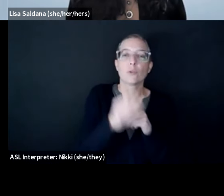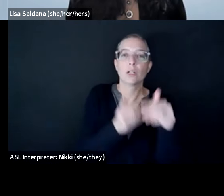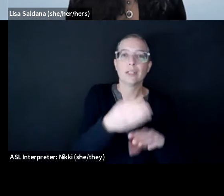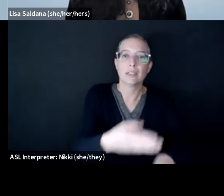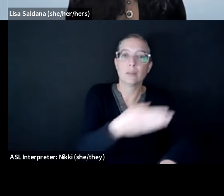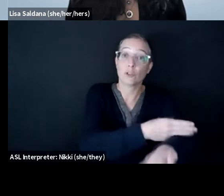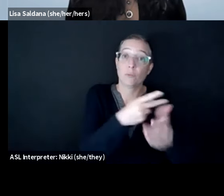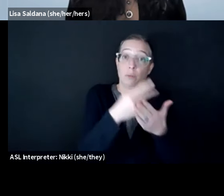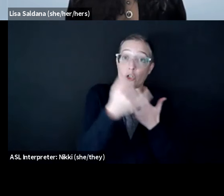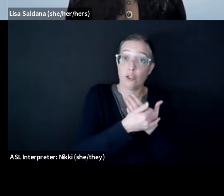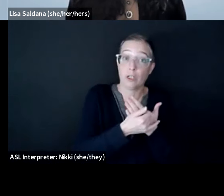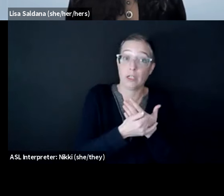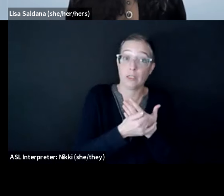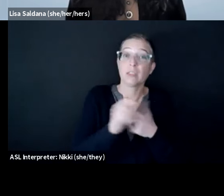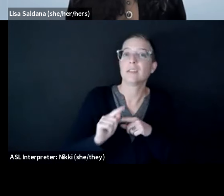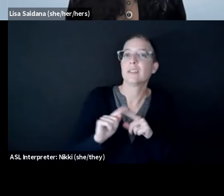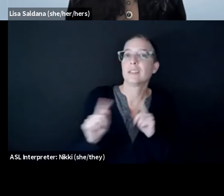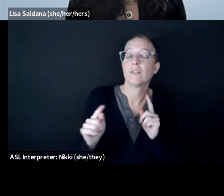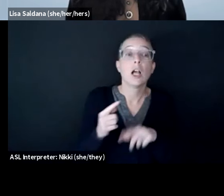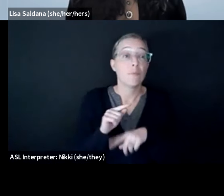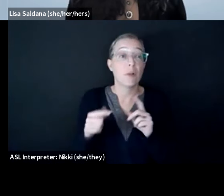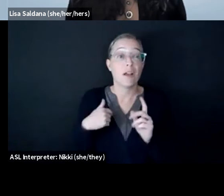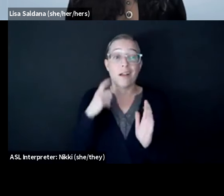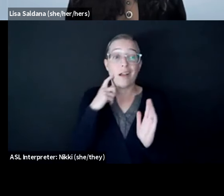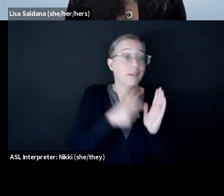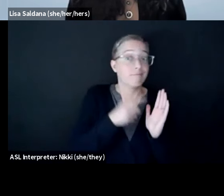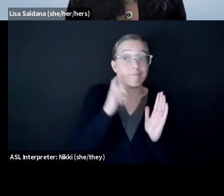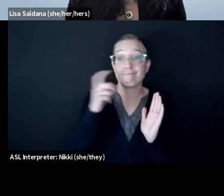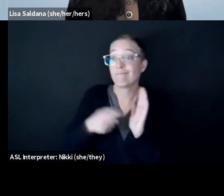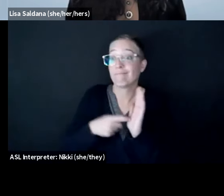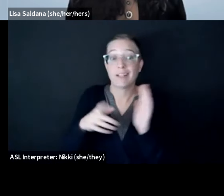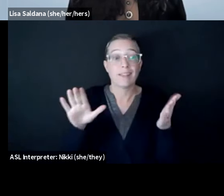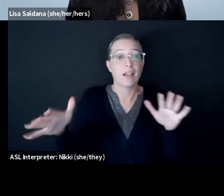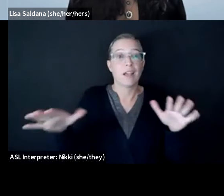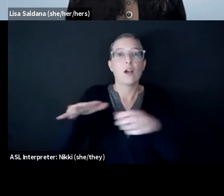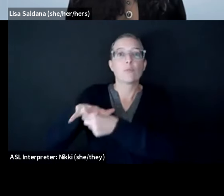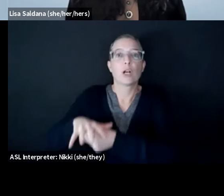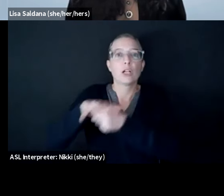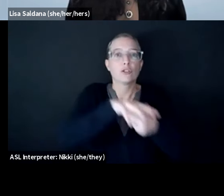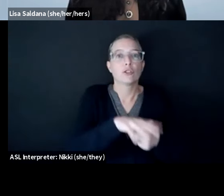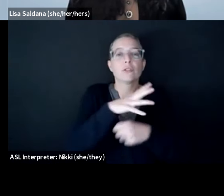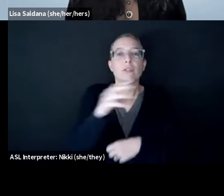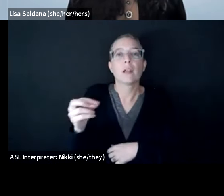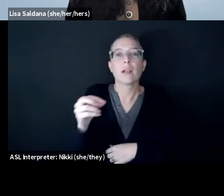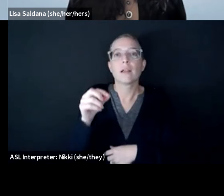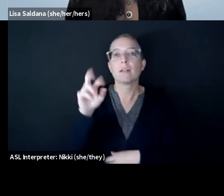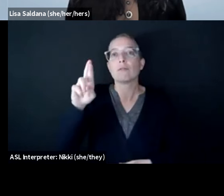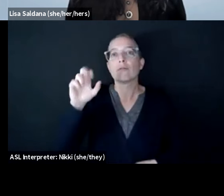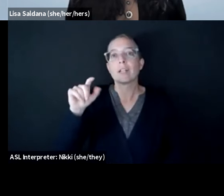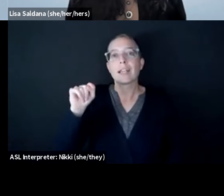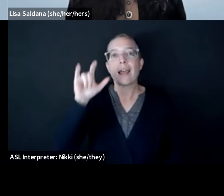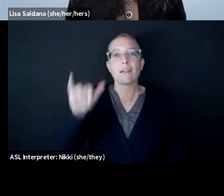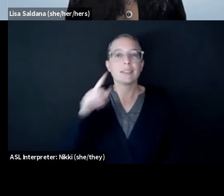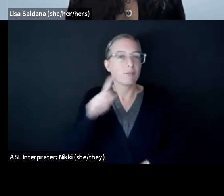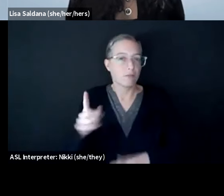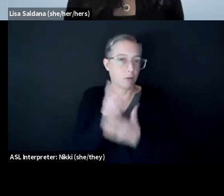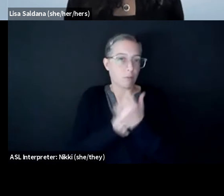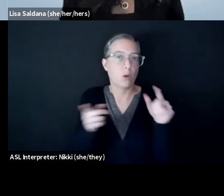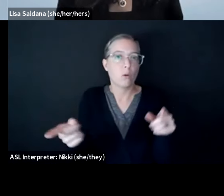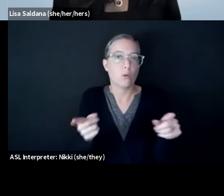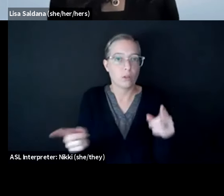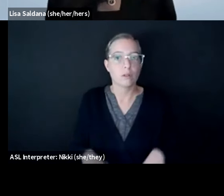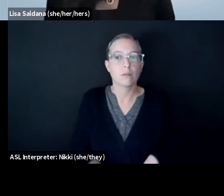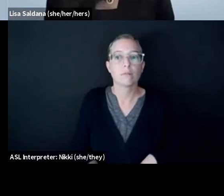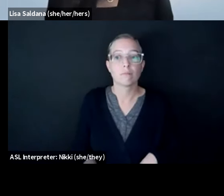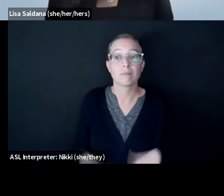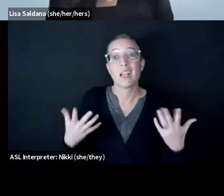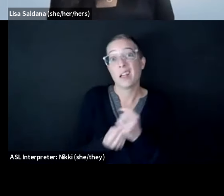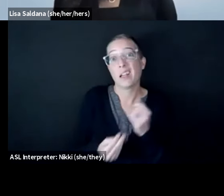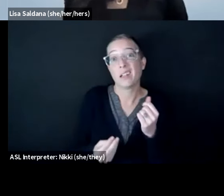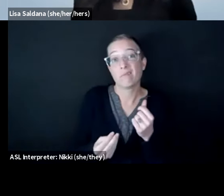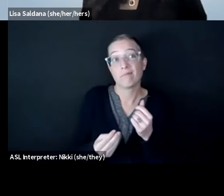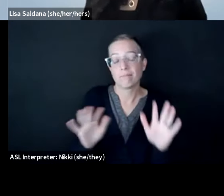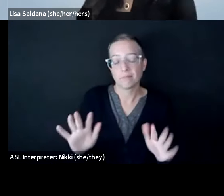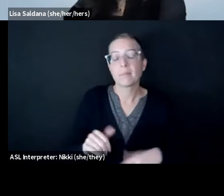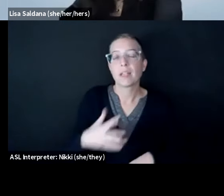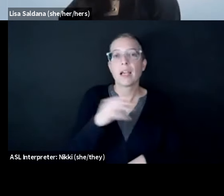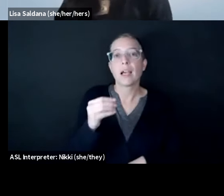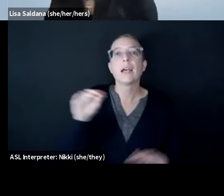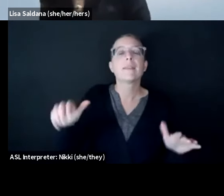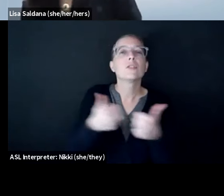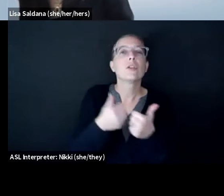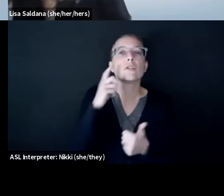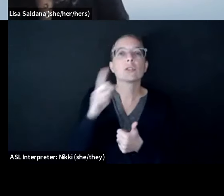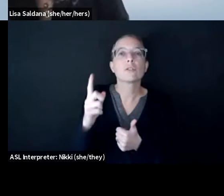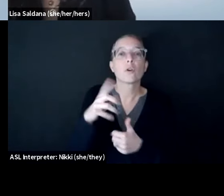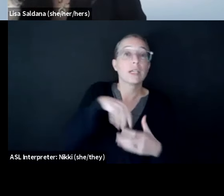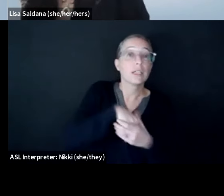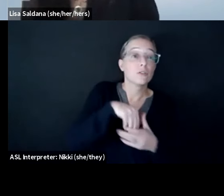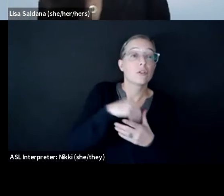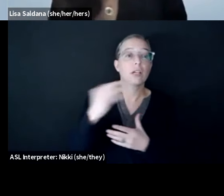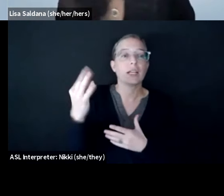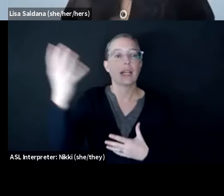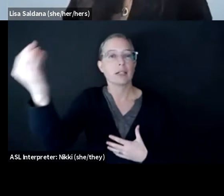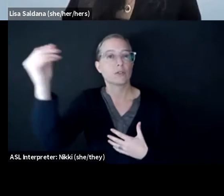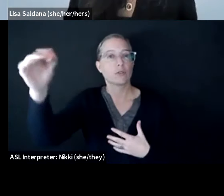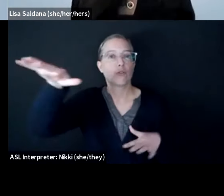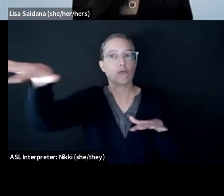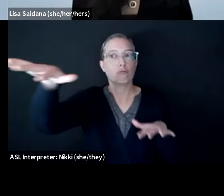Kris Krasnowski: Again, I definitely see the the the pressures and the realities of both the the challenges from the internal context and from the external side as well that may not have answered your question.